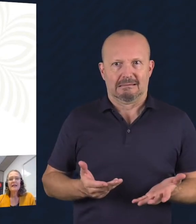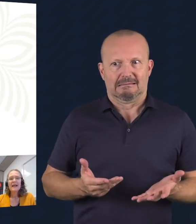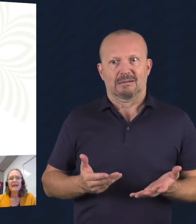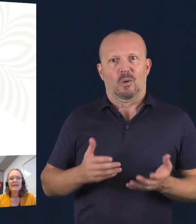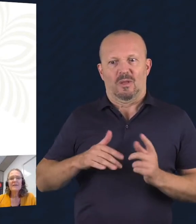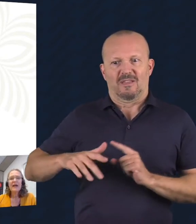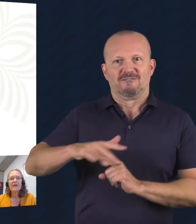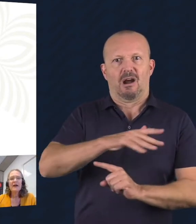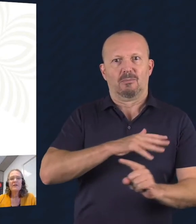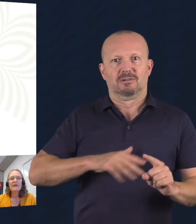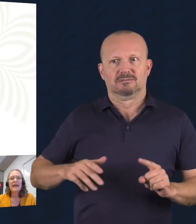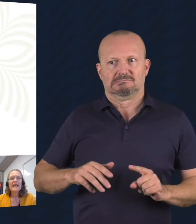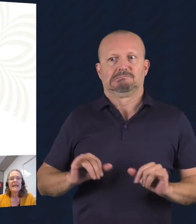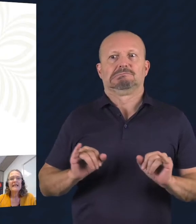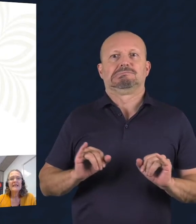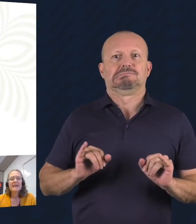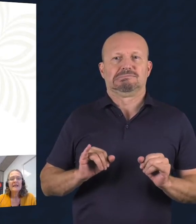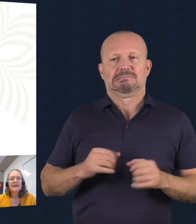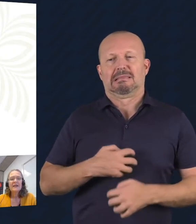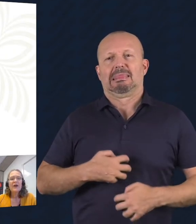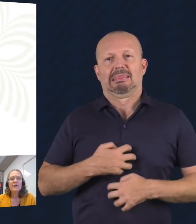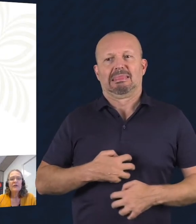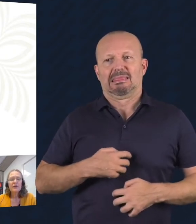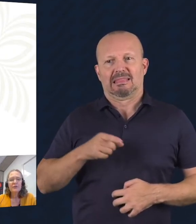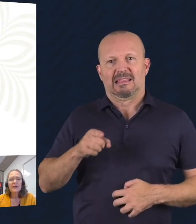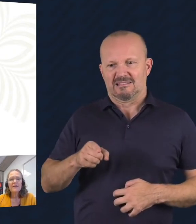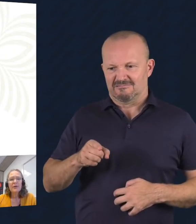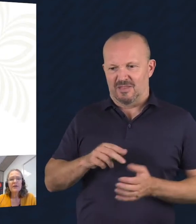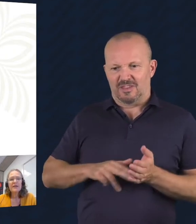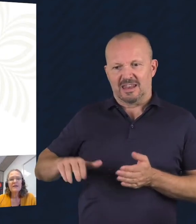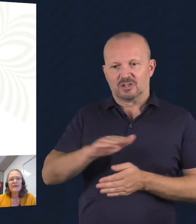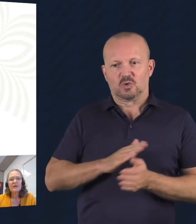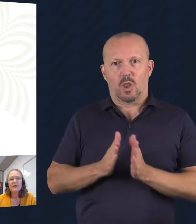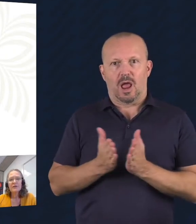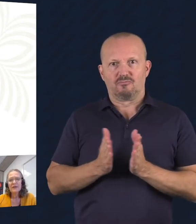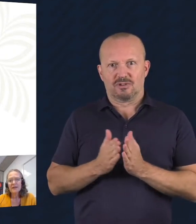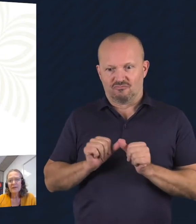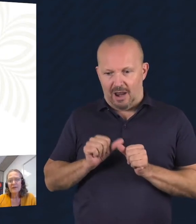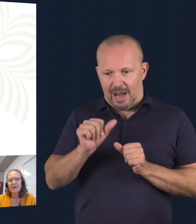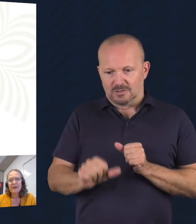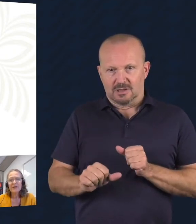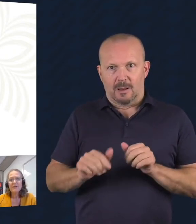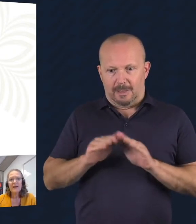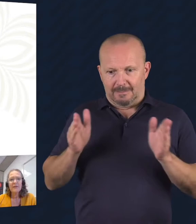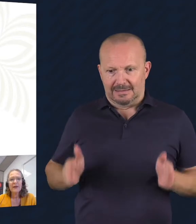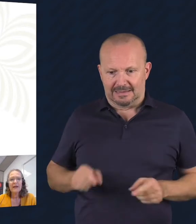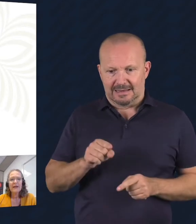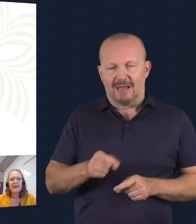against a background of unease that over two weeks of protests on the doorstep of the National Library